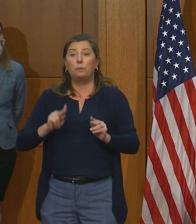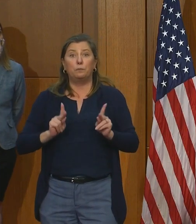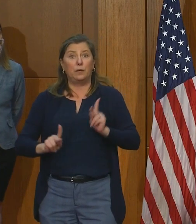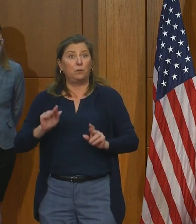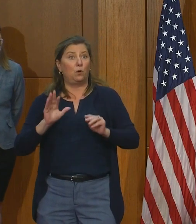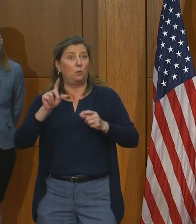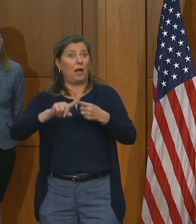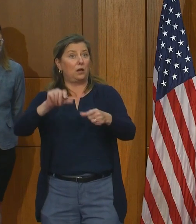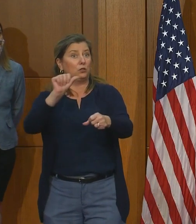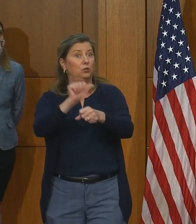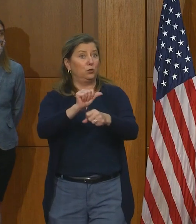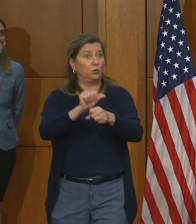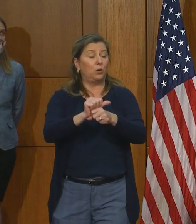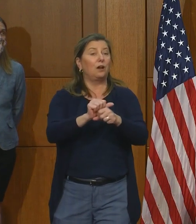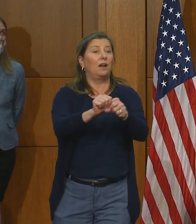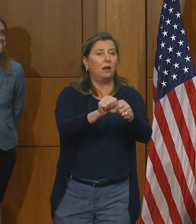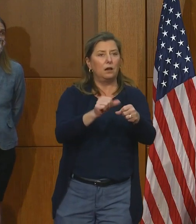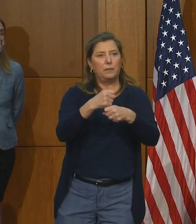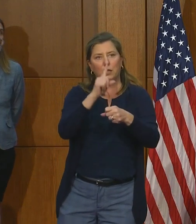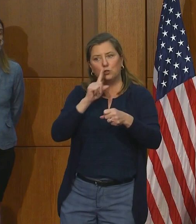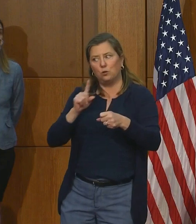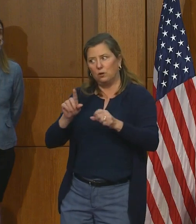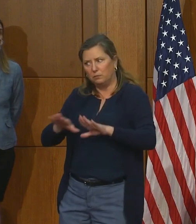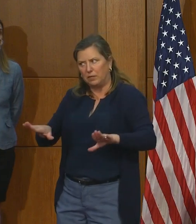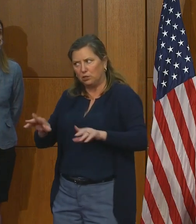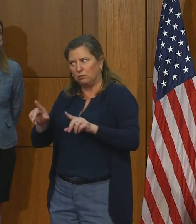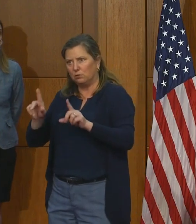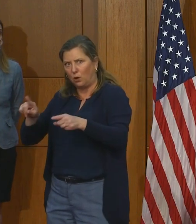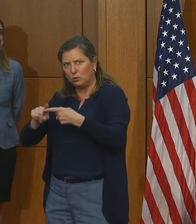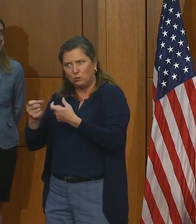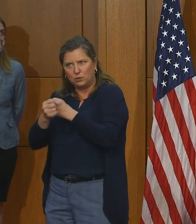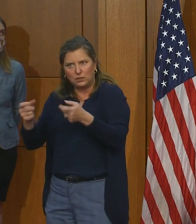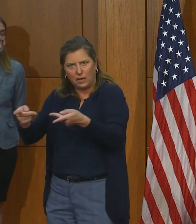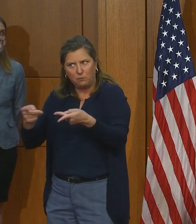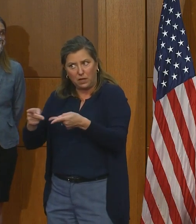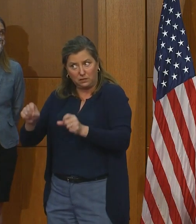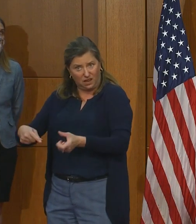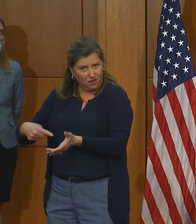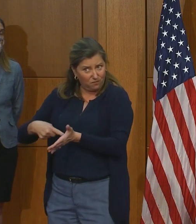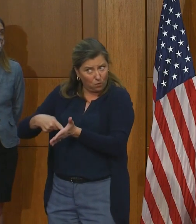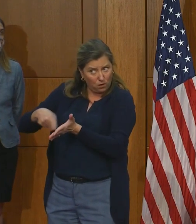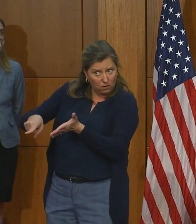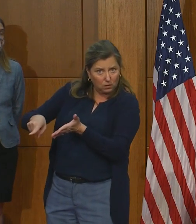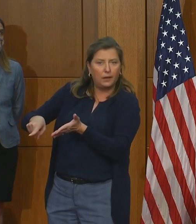TO OR THAT- WHEN OUR WORKERS. RETURNED TO THEIR- BUSINESS BUT